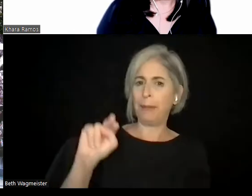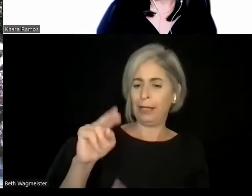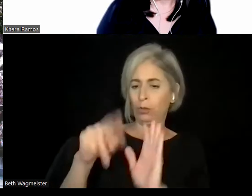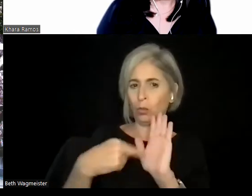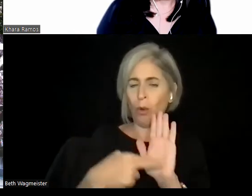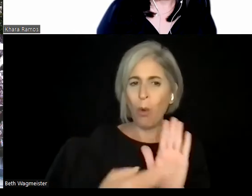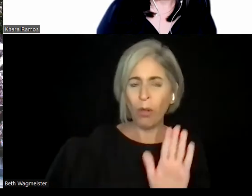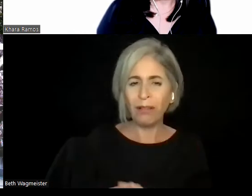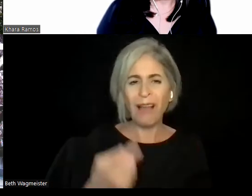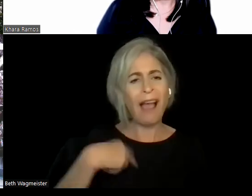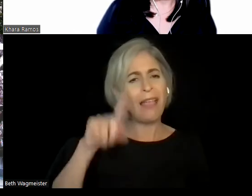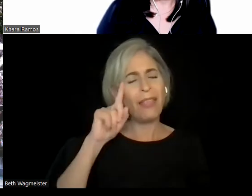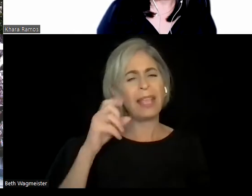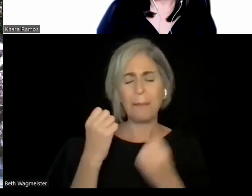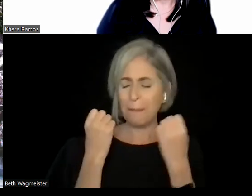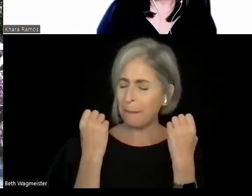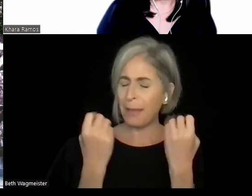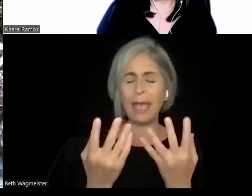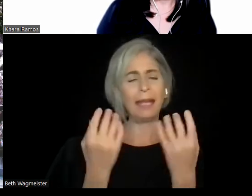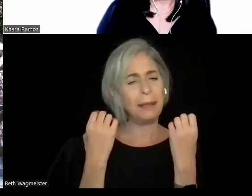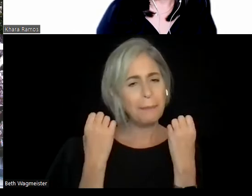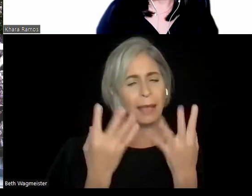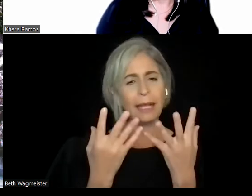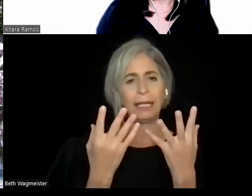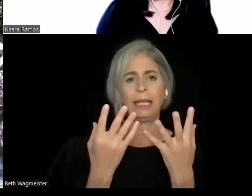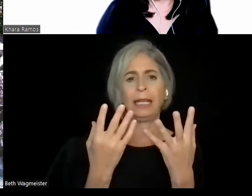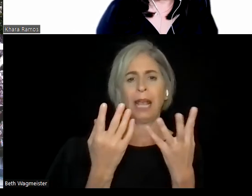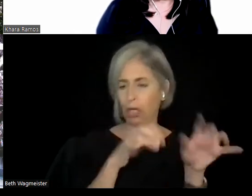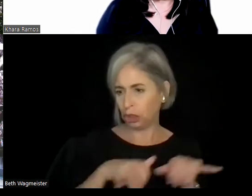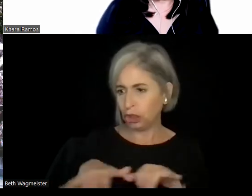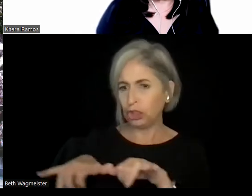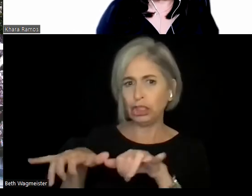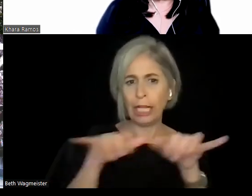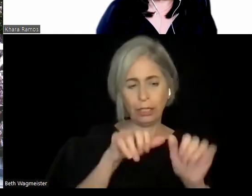, people who sit on research foundations, administrative